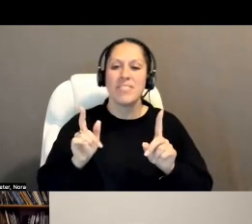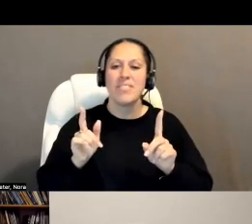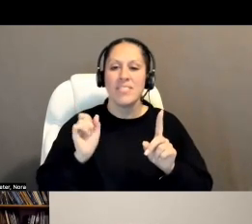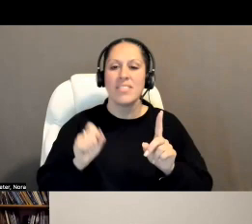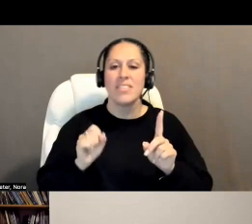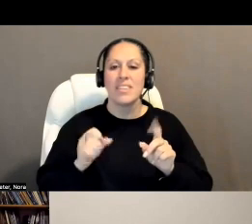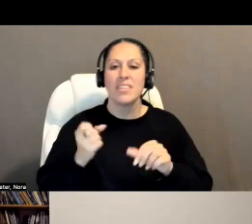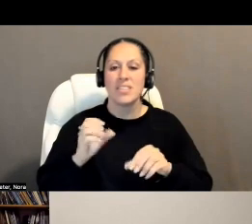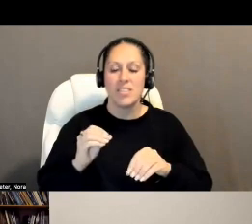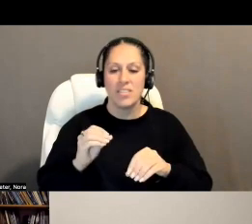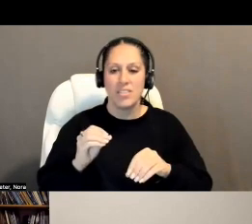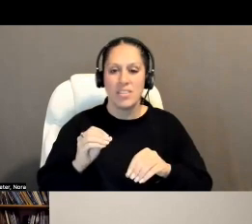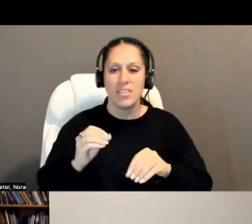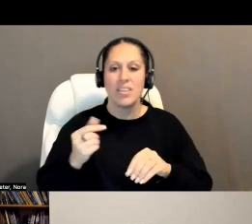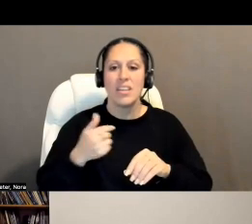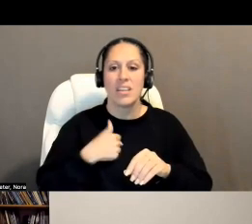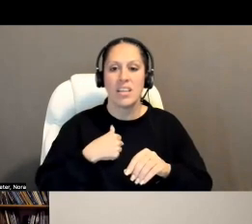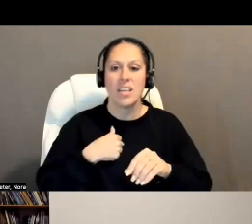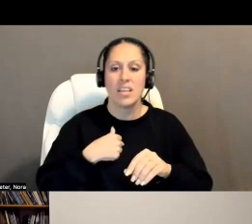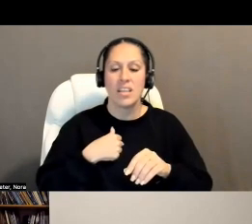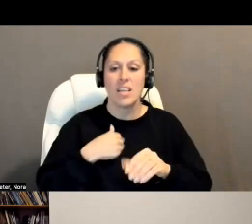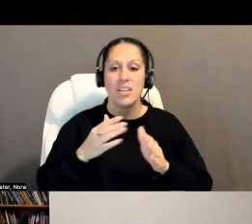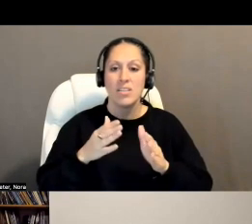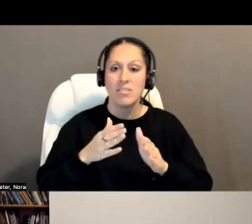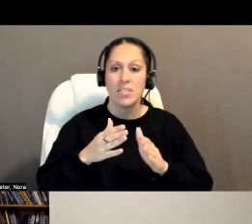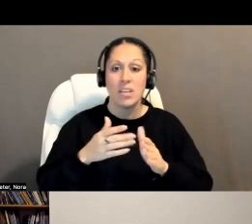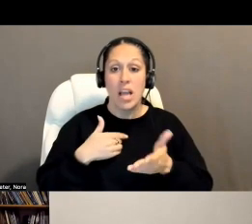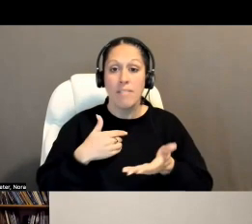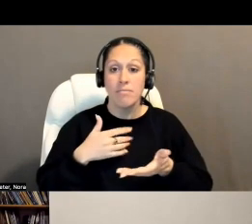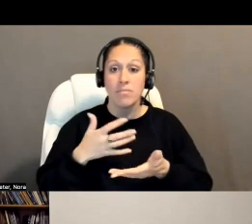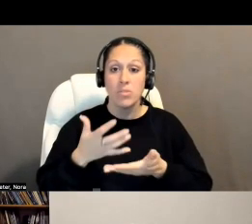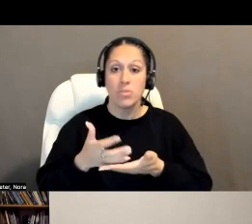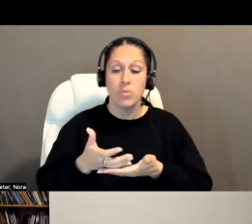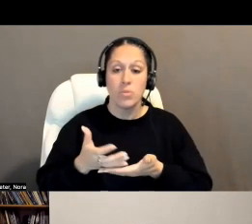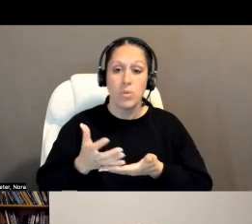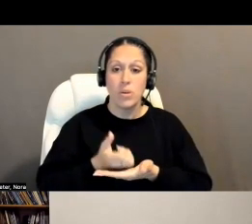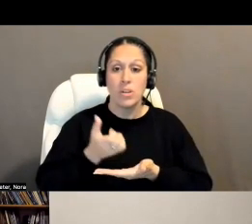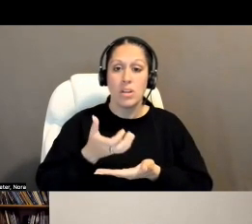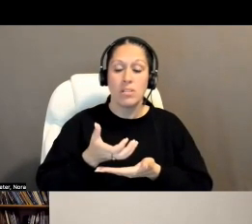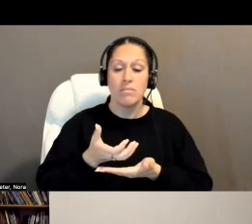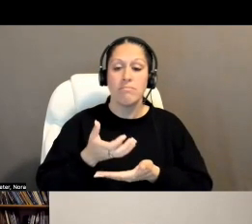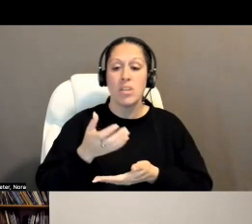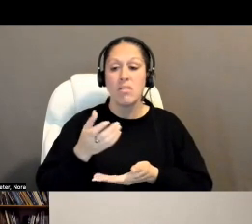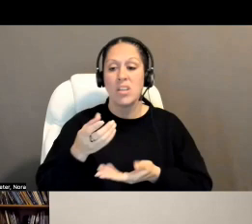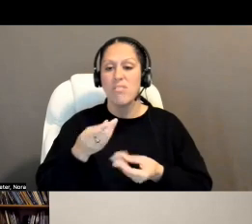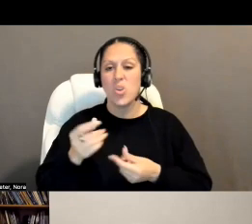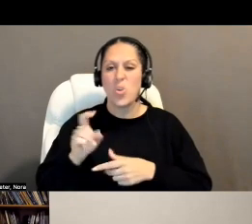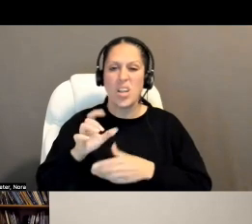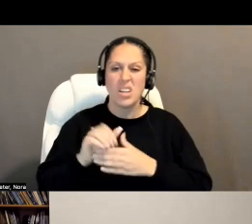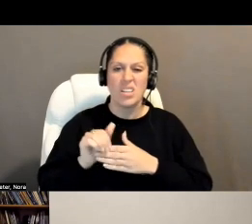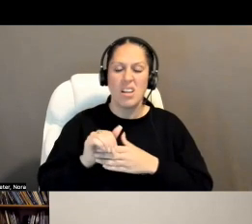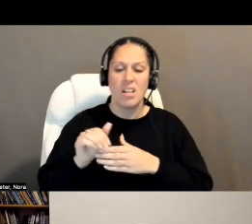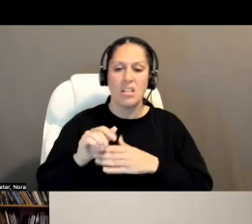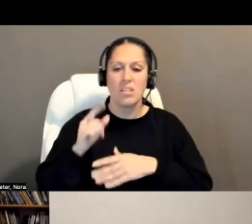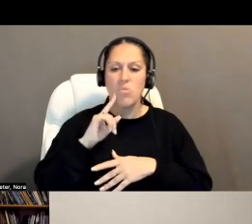So I, I've raised a couple hundred dollars um, for Lyme disease, selling little opossum charms over the years.